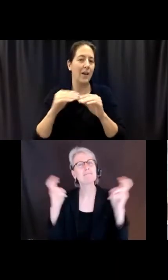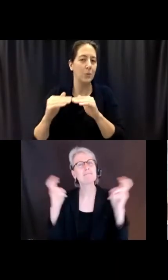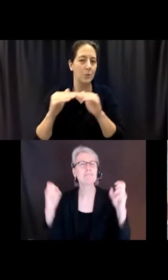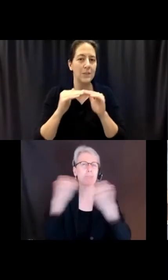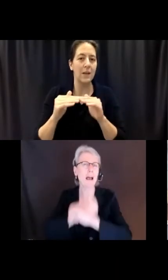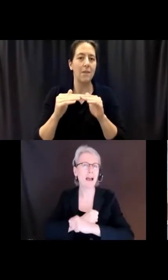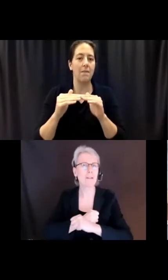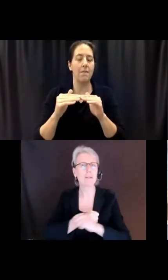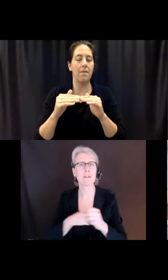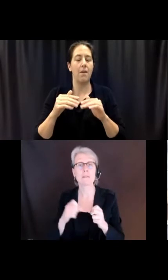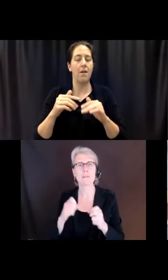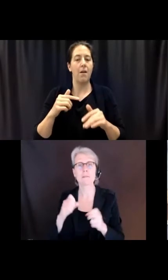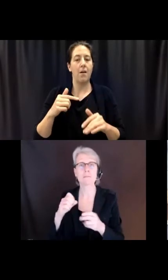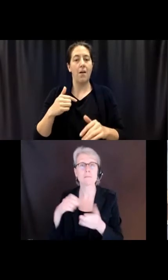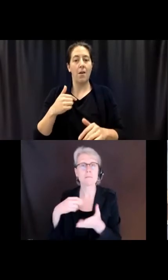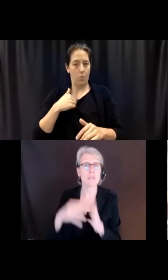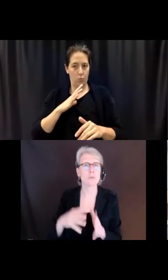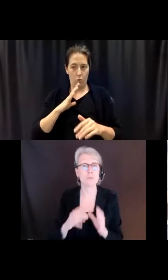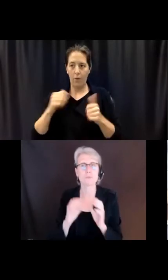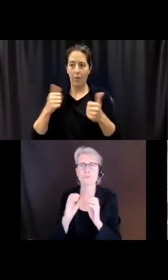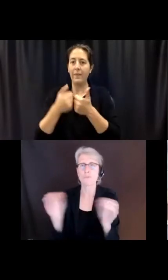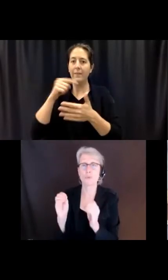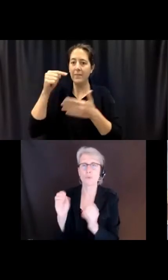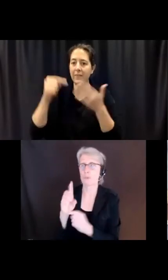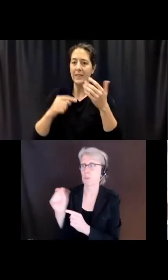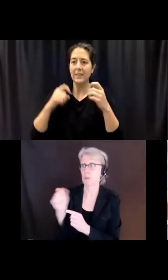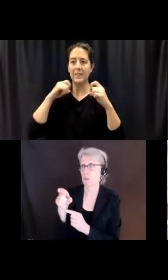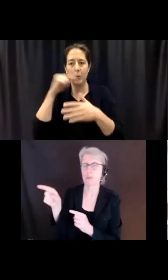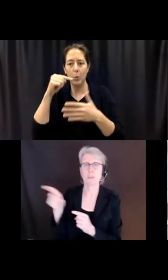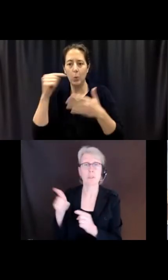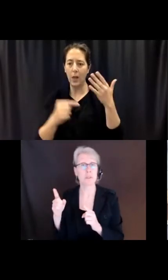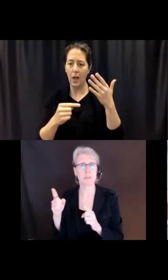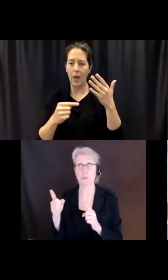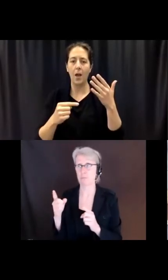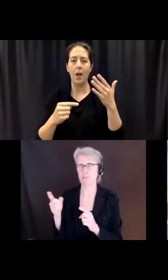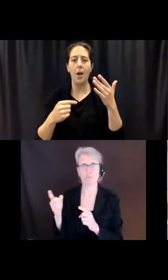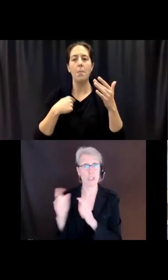WITHOUT DISABILITIES. I AM ONE OF THE FEW DANCERS WITH A DISABILITY THAT HAS MADE IT